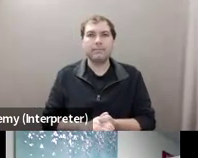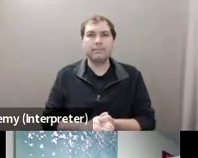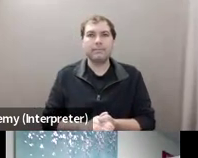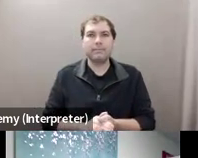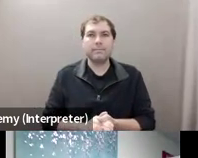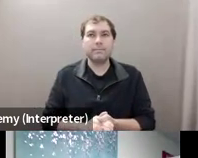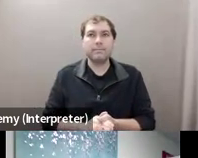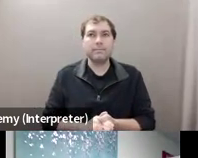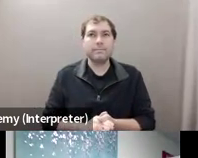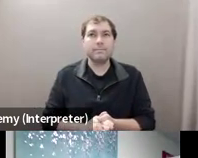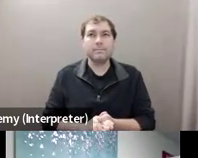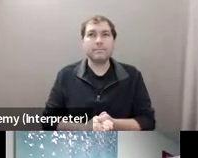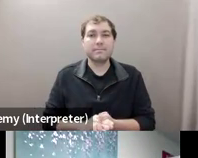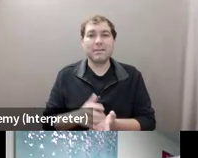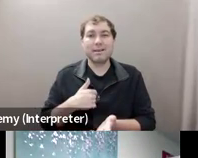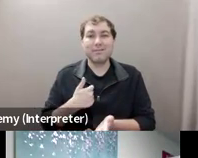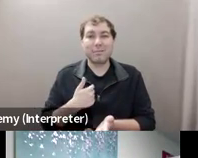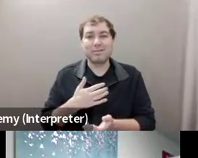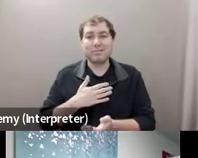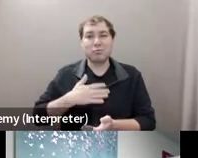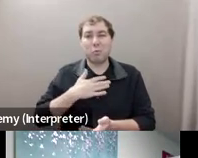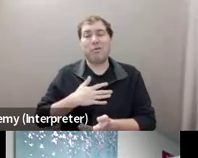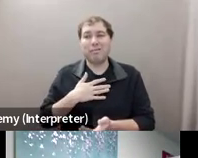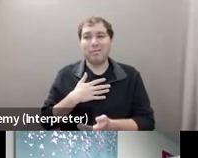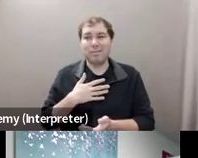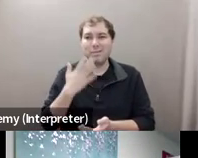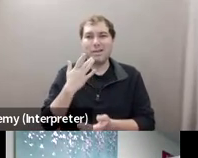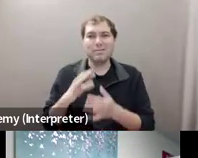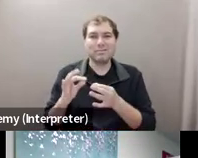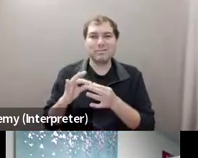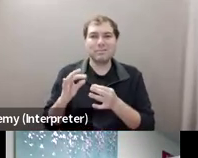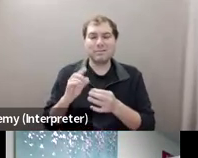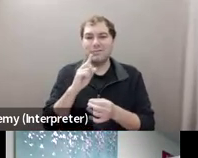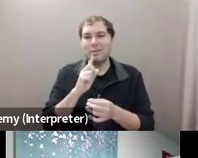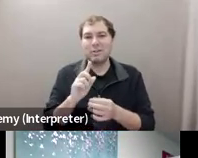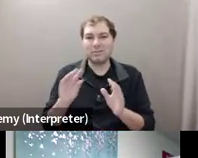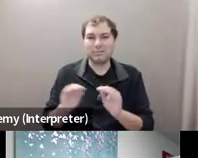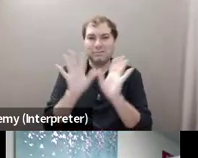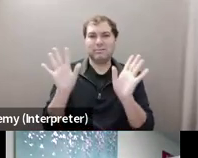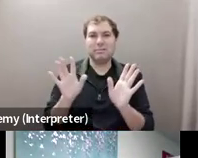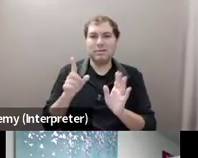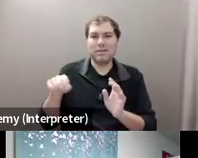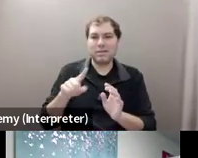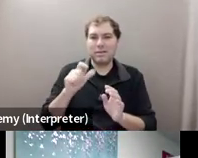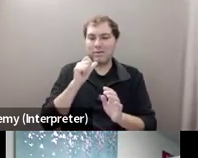Beck Levin: almost enjoy when they do that. And the reason I say that is because it's a very clear sign that they're underestimating me.